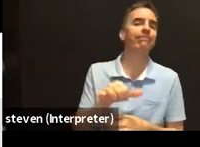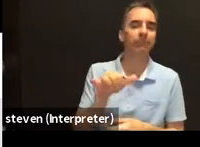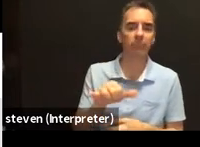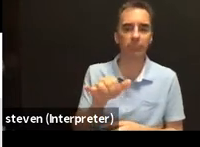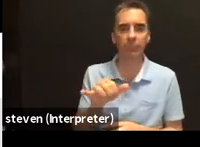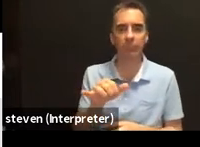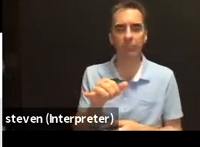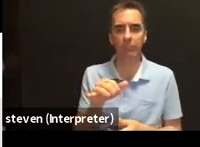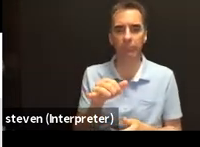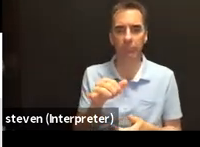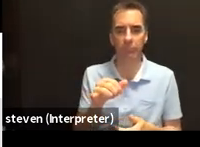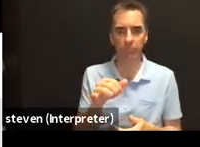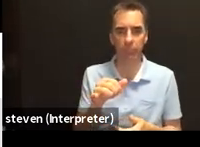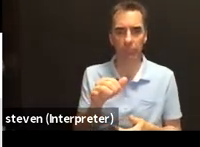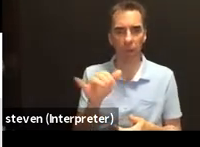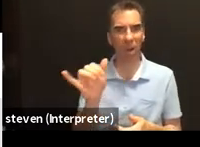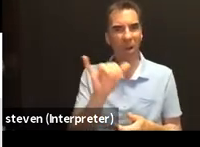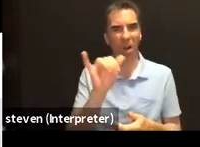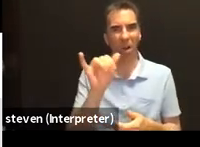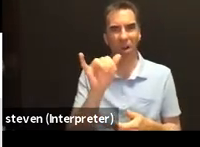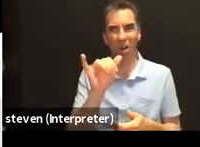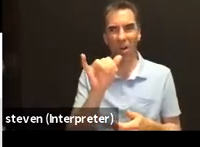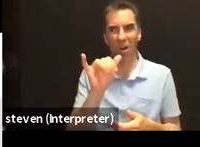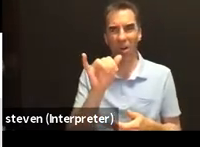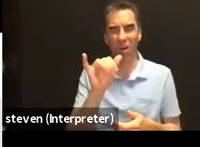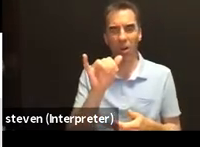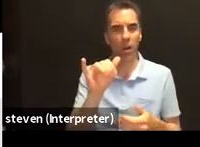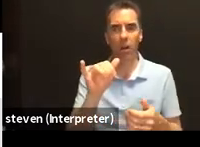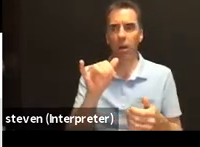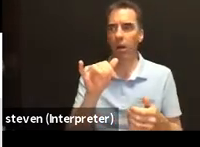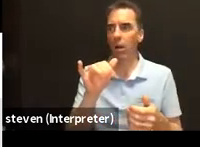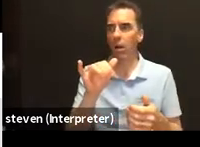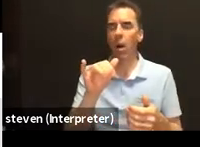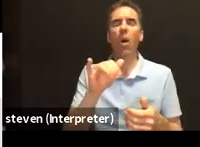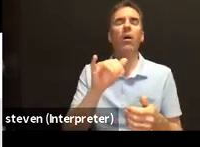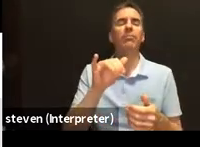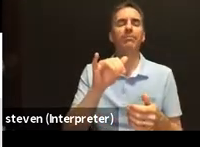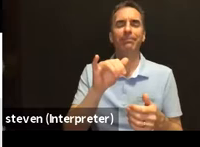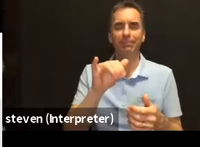maria.rodriguez: low vacancy rate makes it that much more also a lot of our programs operate on pain.